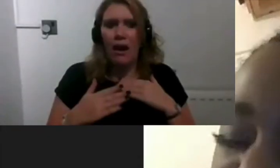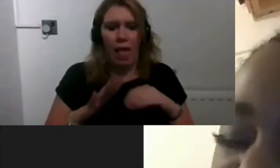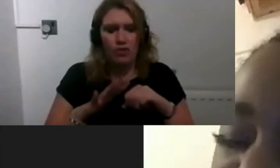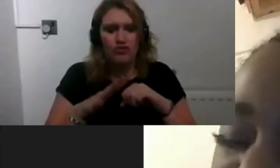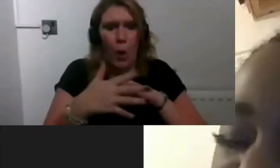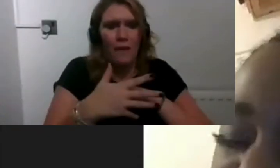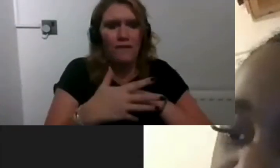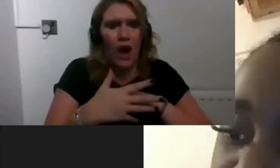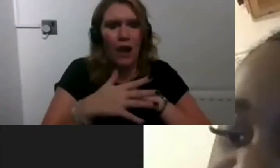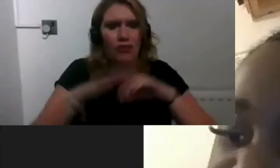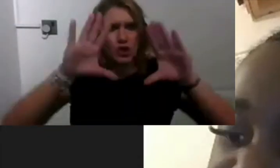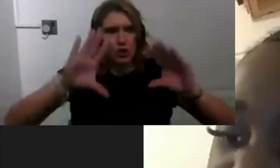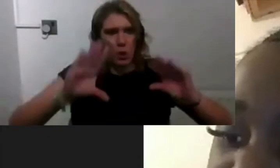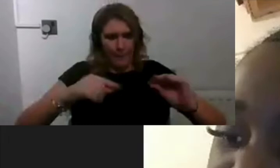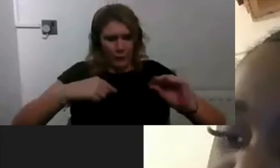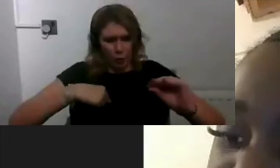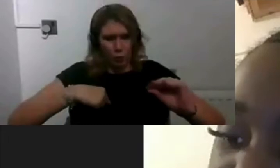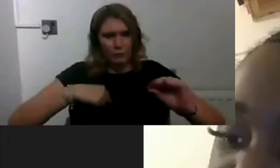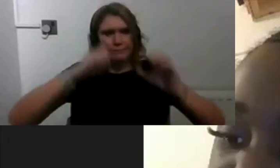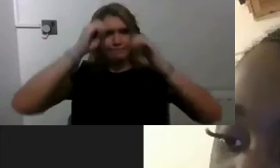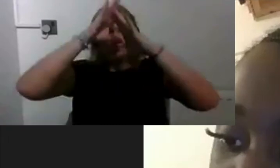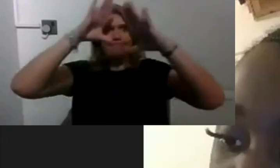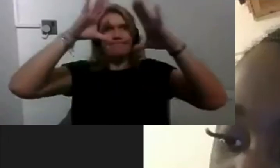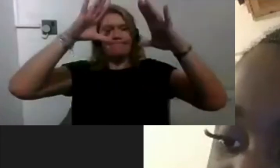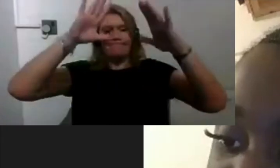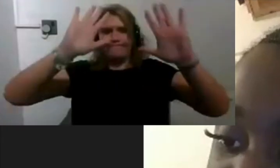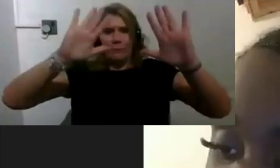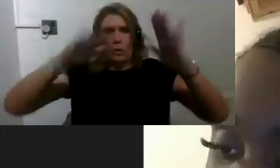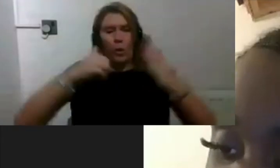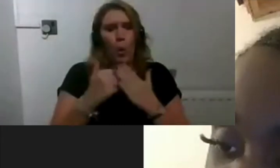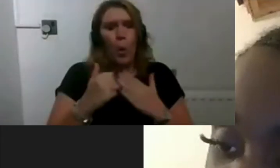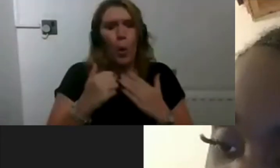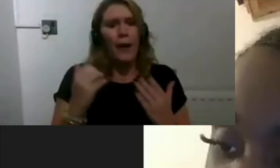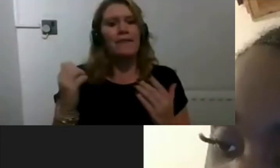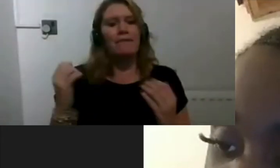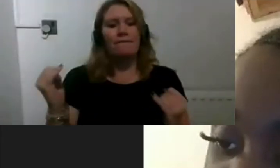Always fight for your dream.